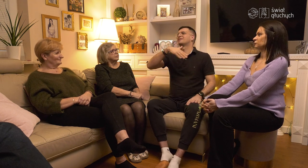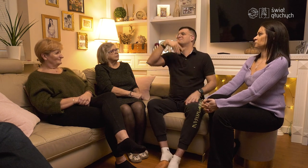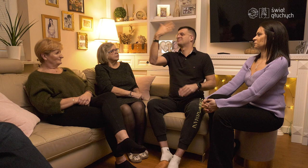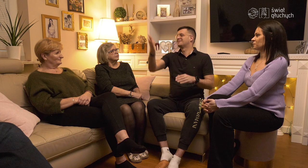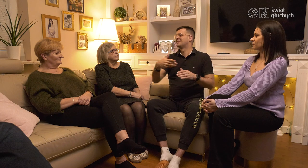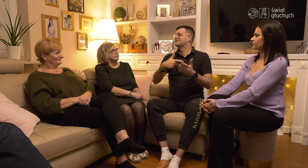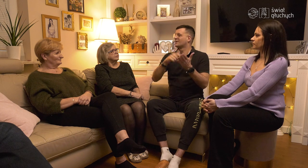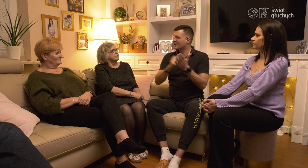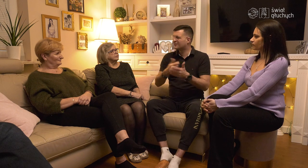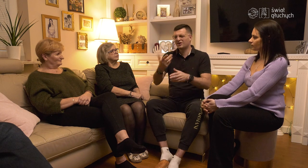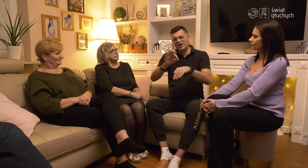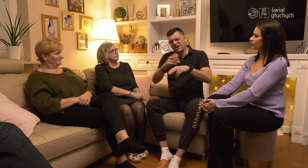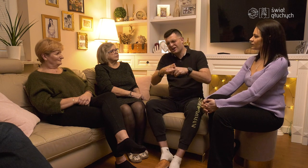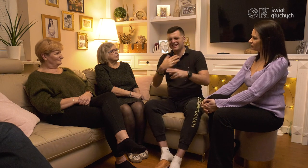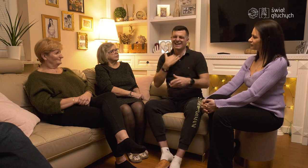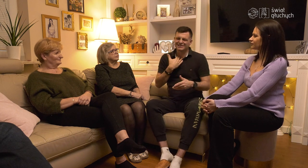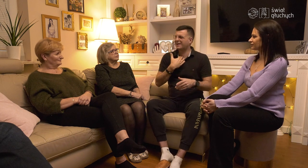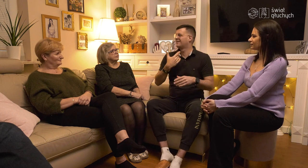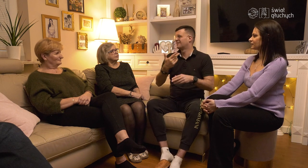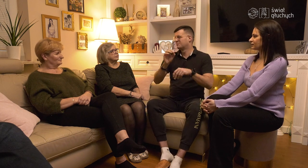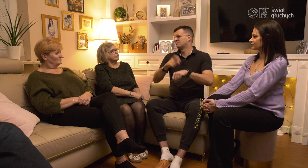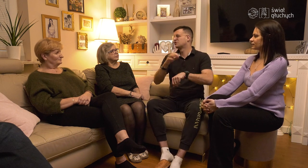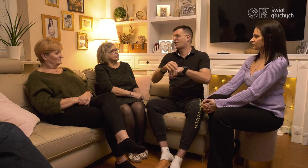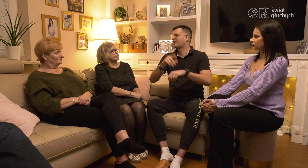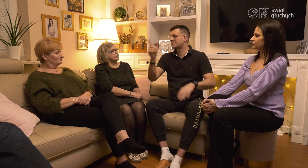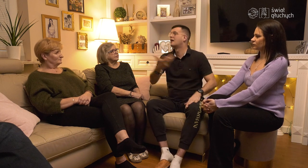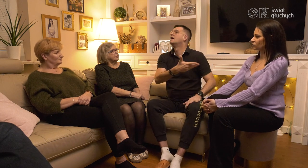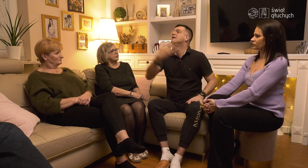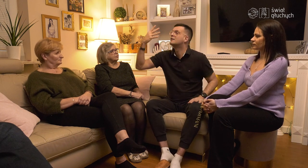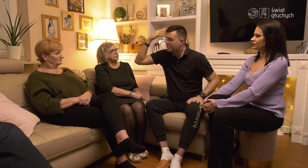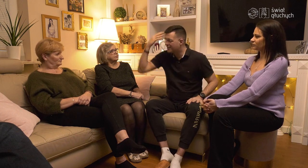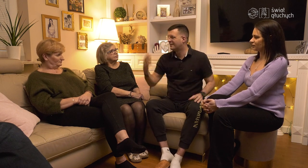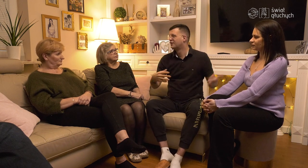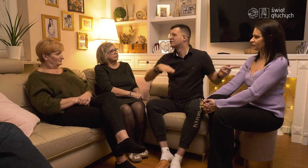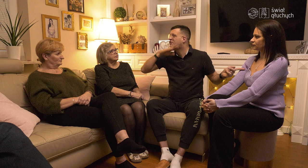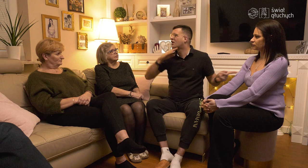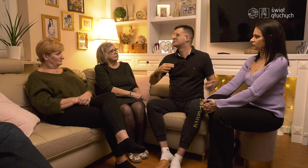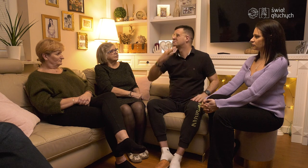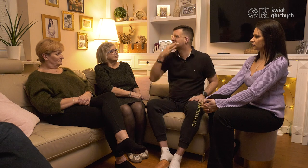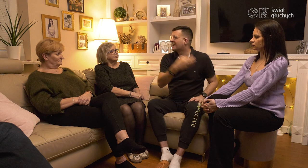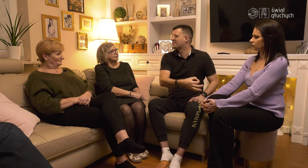In a while we were at the doctor's, due to flu, cough, and the doctor encouraged us again to implant David. We've had enough of it!